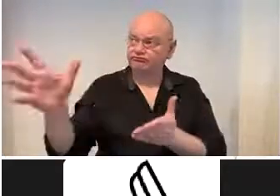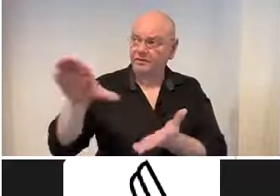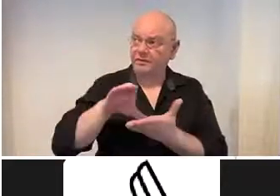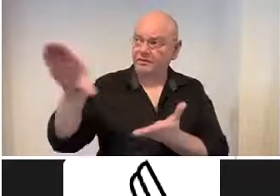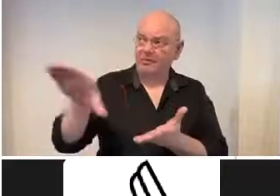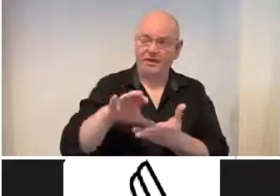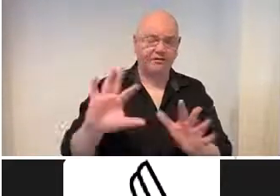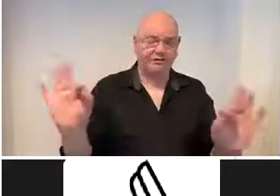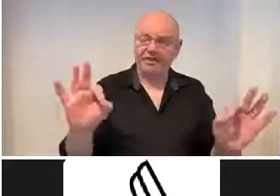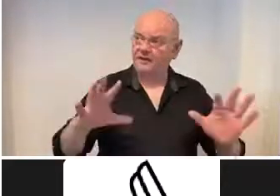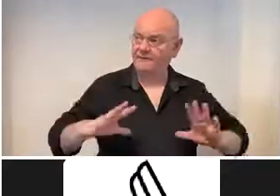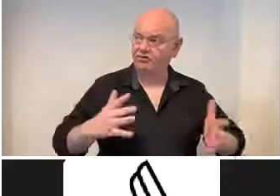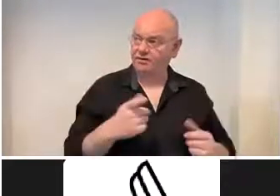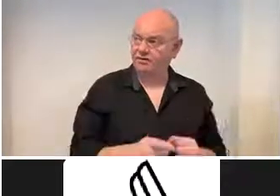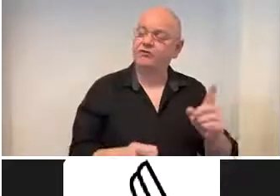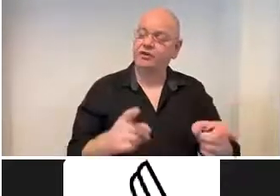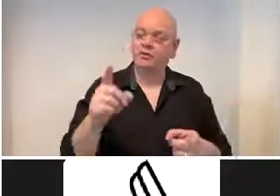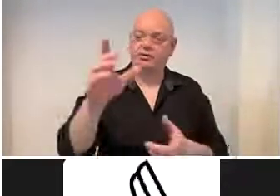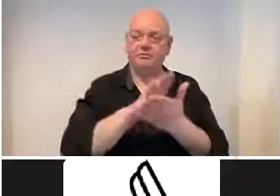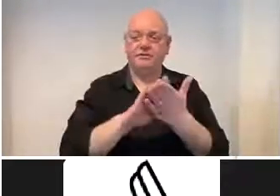We broker relationships between landlord and artists.